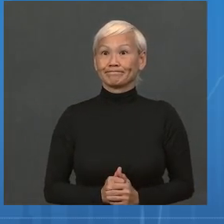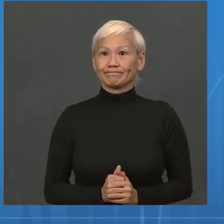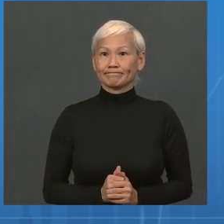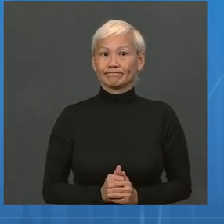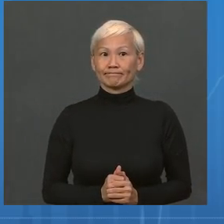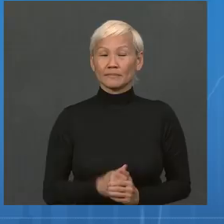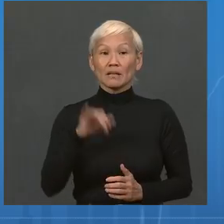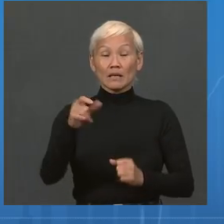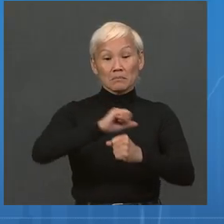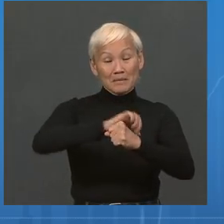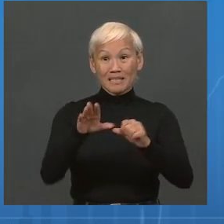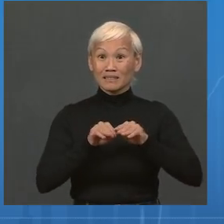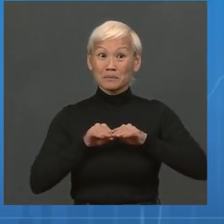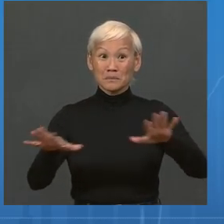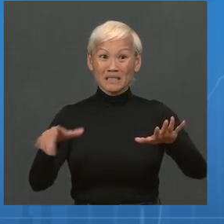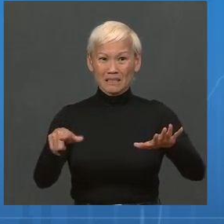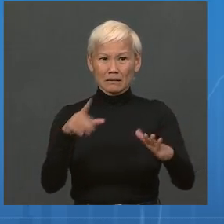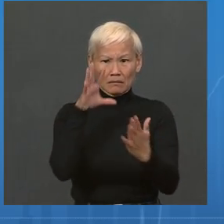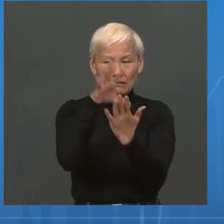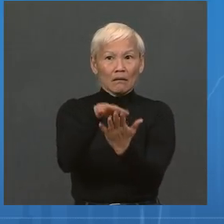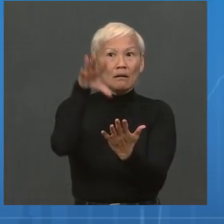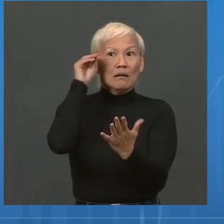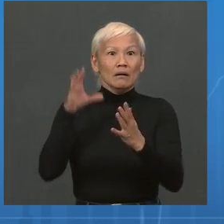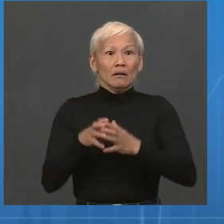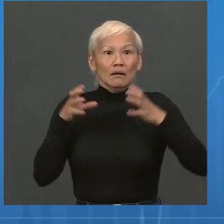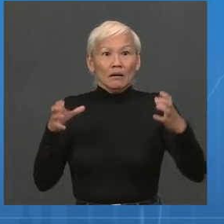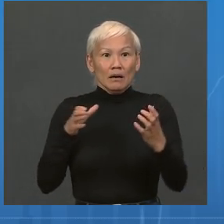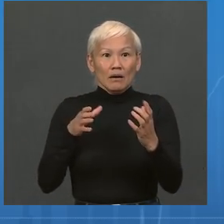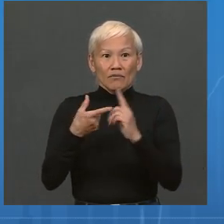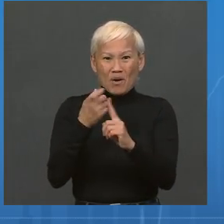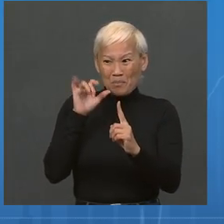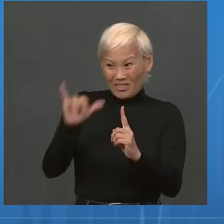about both COVID-19 disease and the way it affects our children,